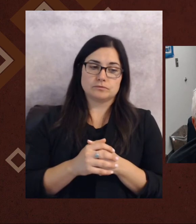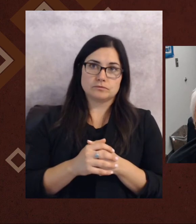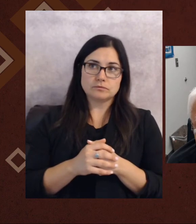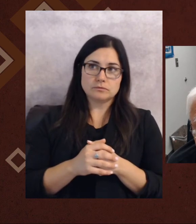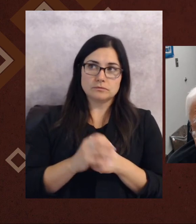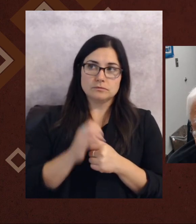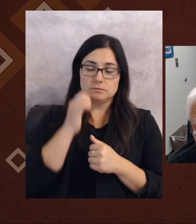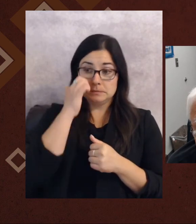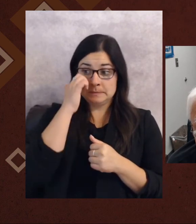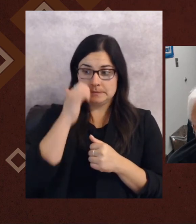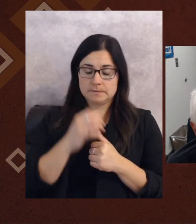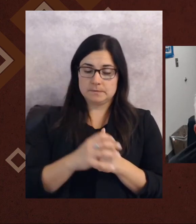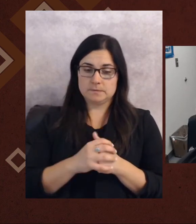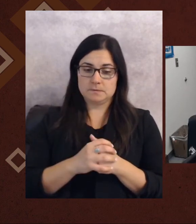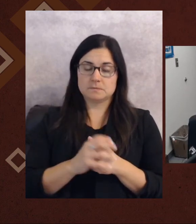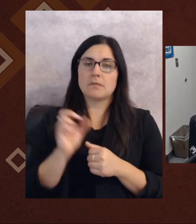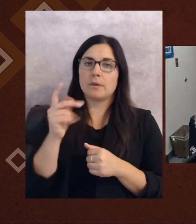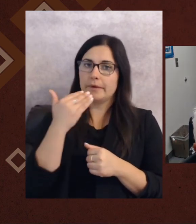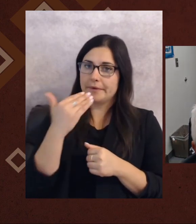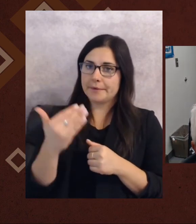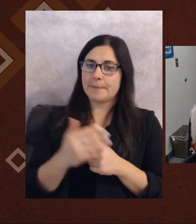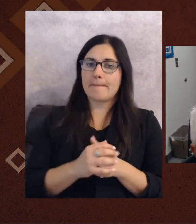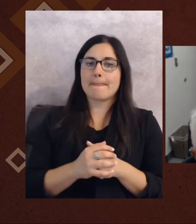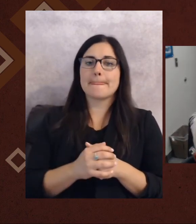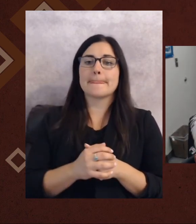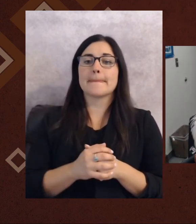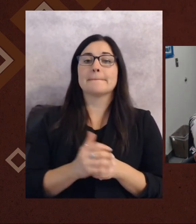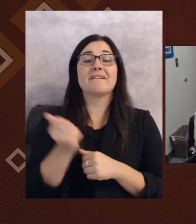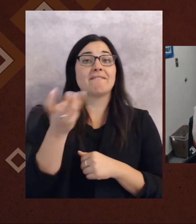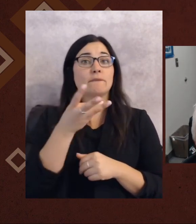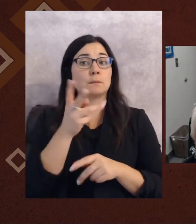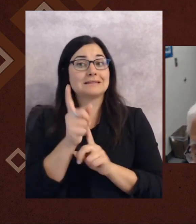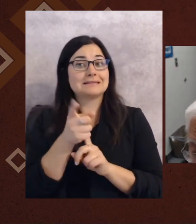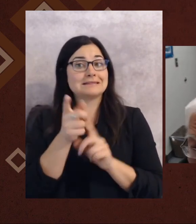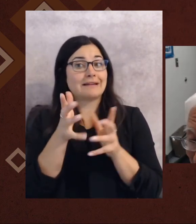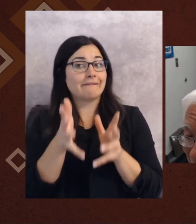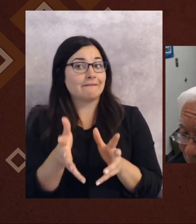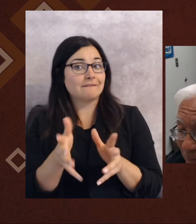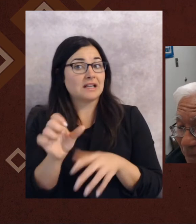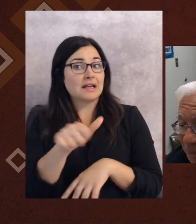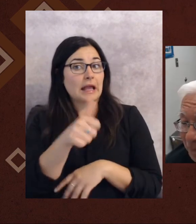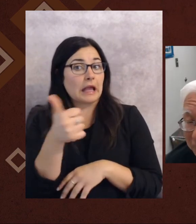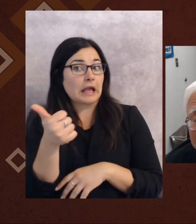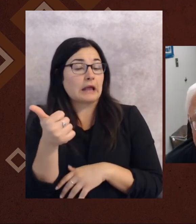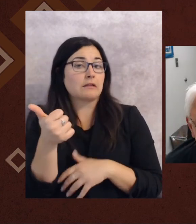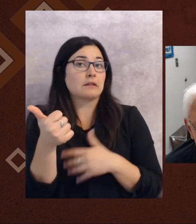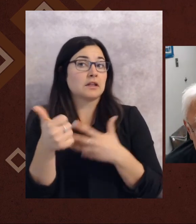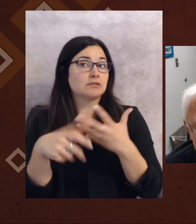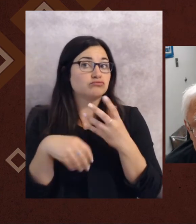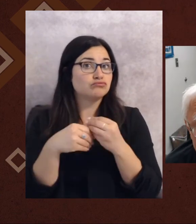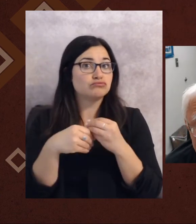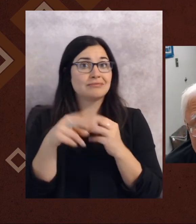OK, thank you. And we have a few minutes left. I don't know if there's anything else that you either of you would like to add